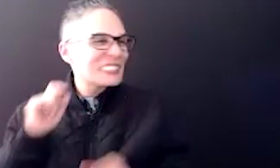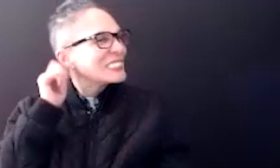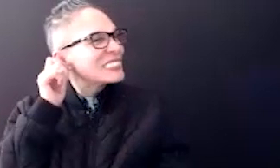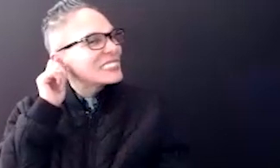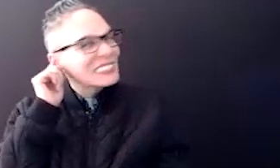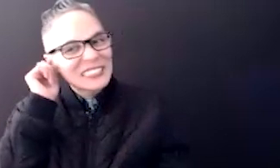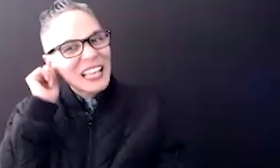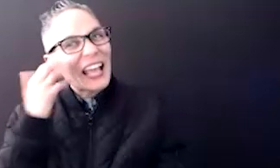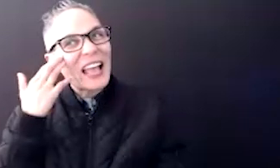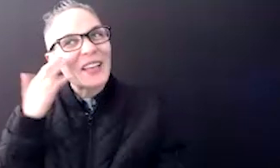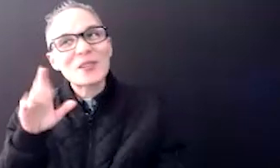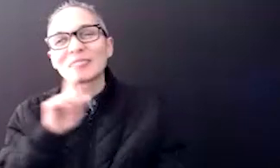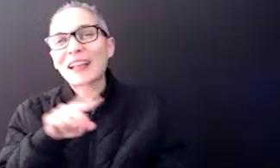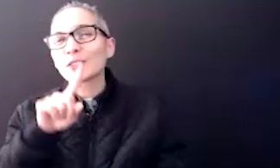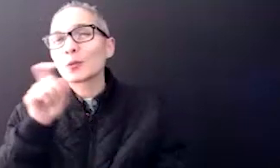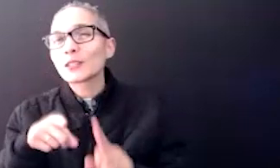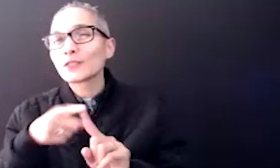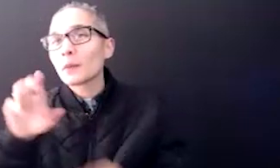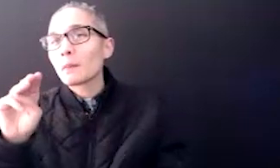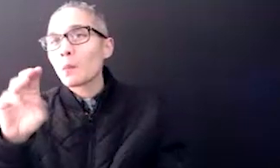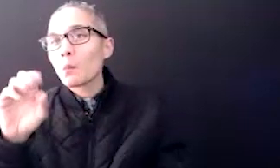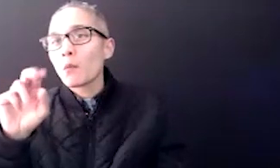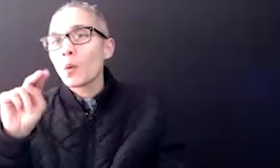I don't know exactly what that means.